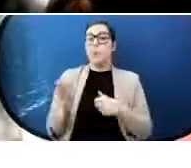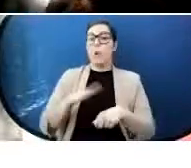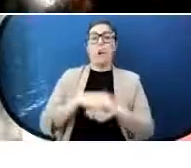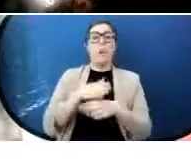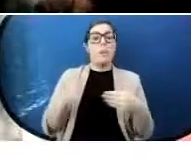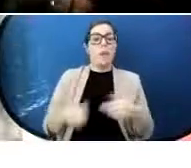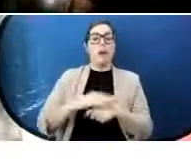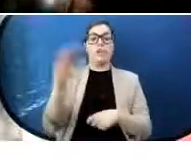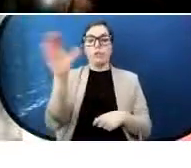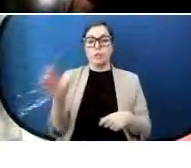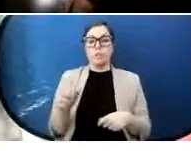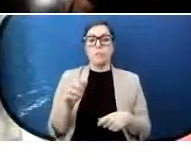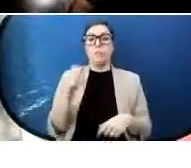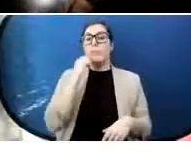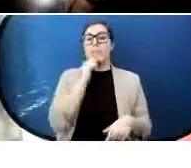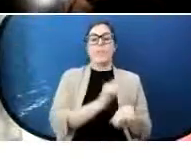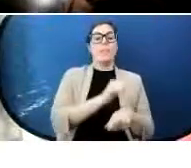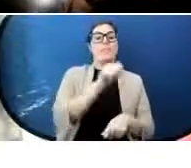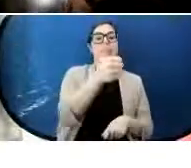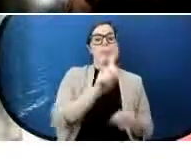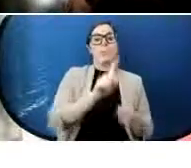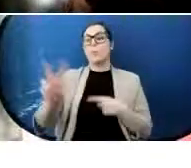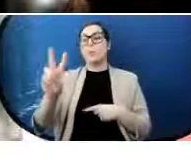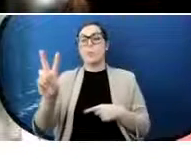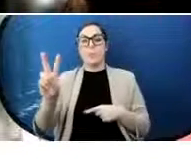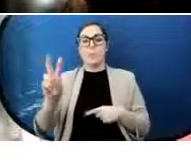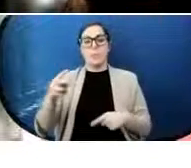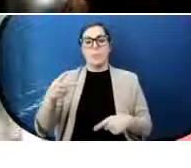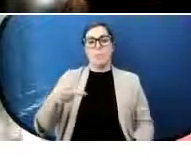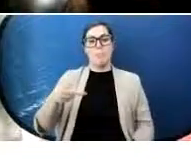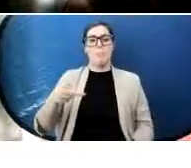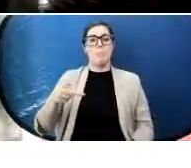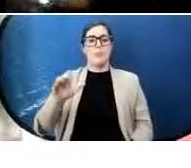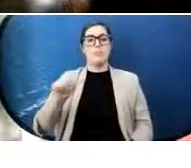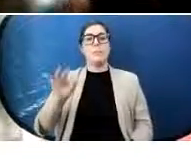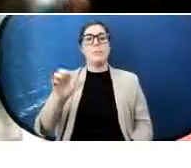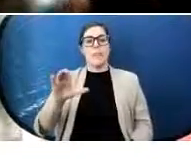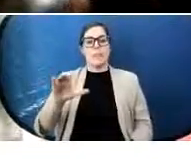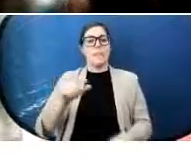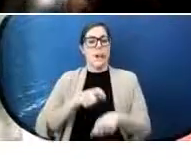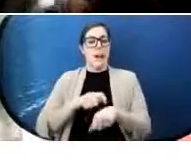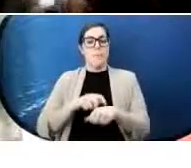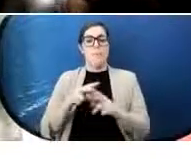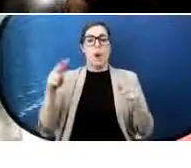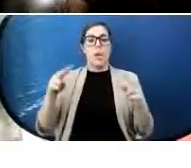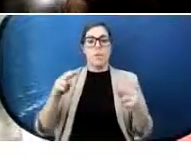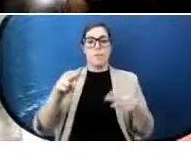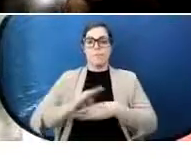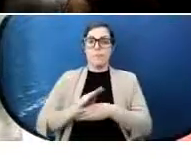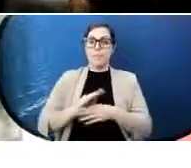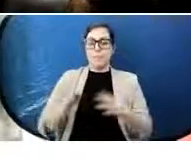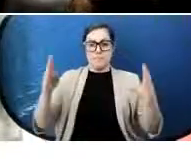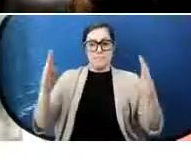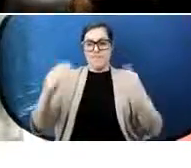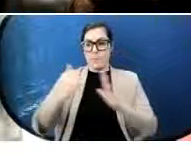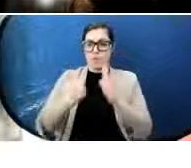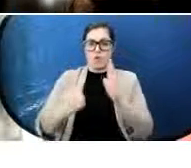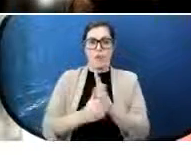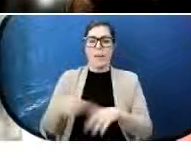from 10:00 a.m. to 2:00 p.m. Pacific time, a very sort of jampacked agenda of lecture and